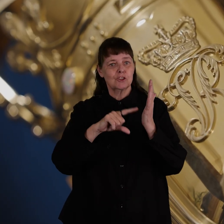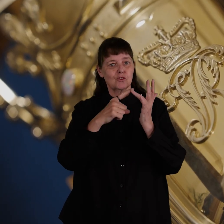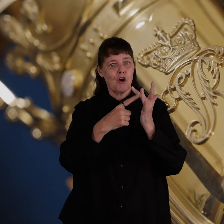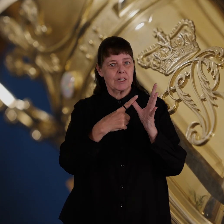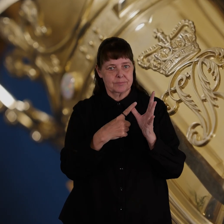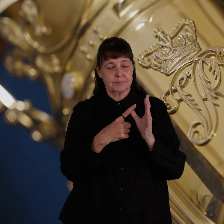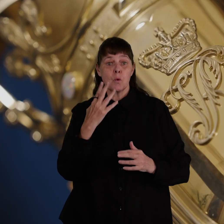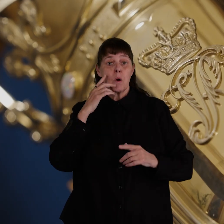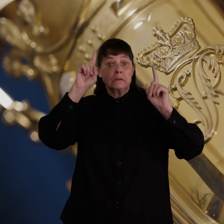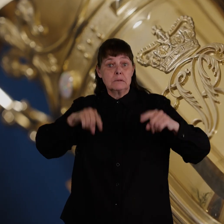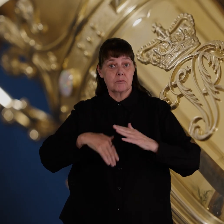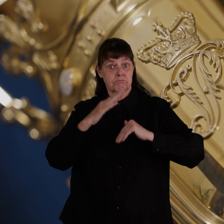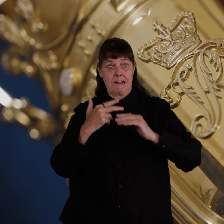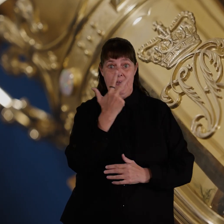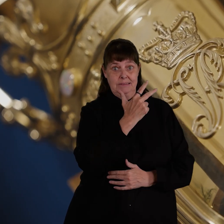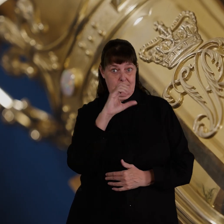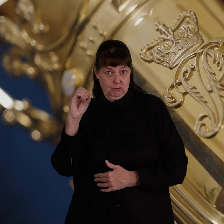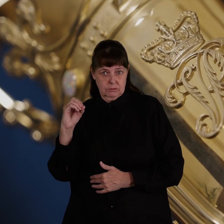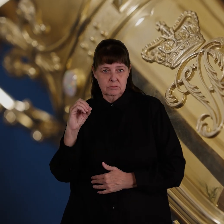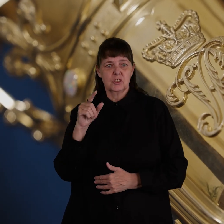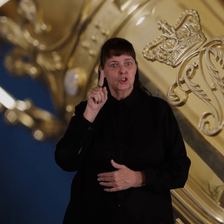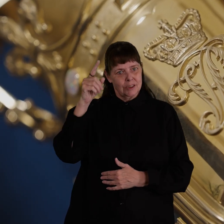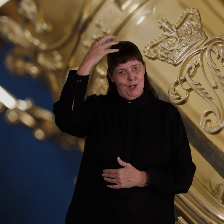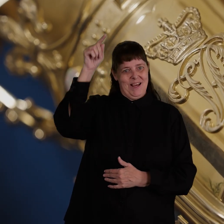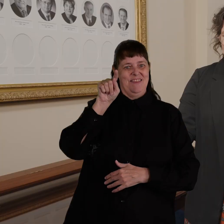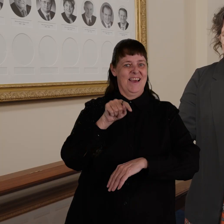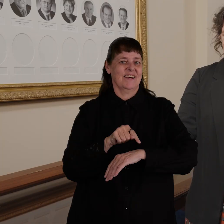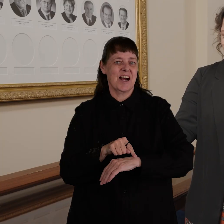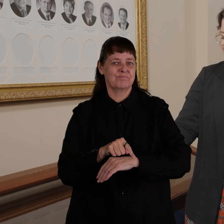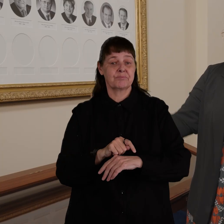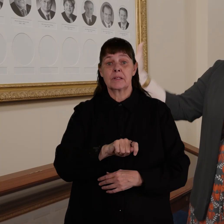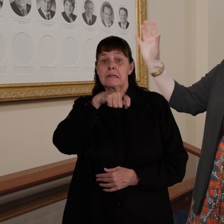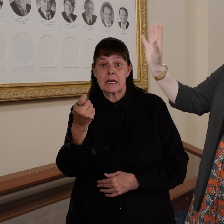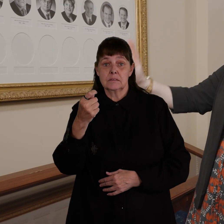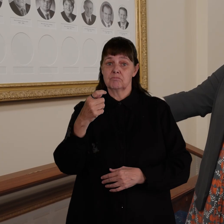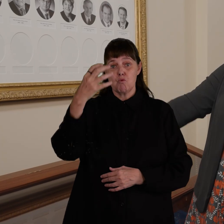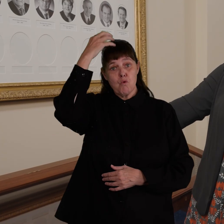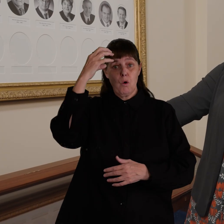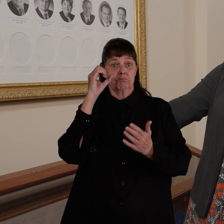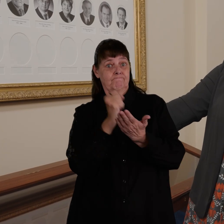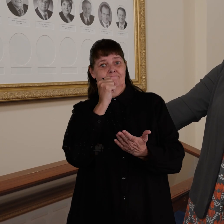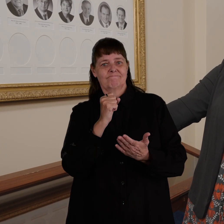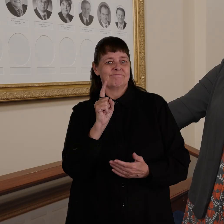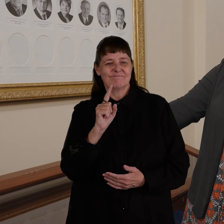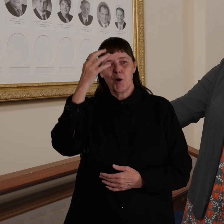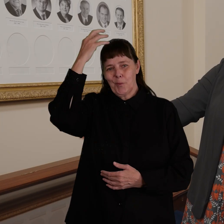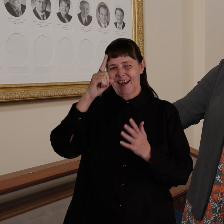who was the monarch when we got our structure back in the 1800s, and then the royal seal for